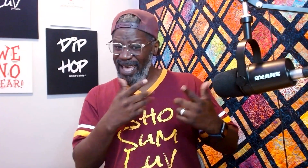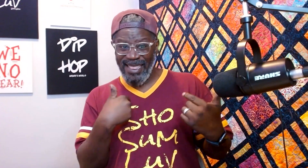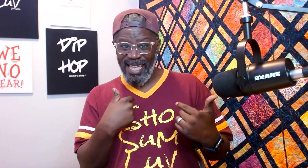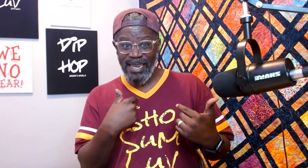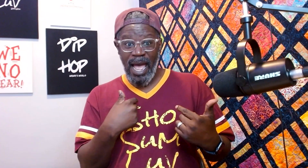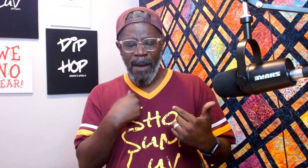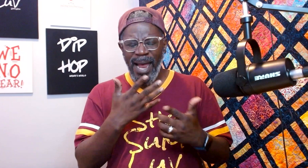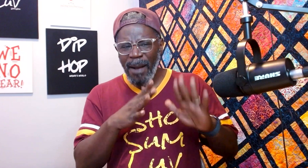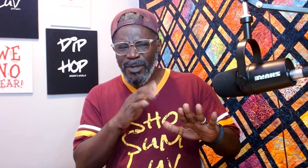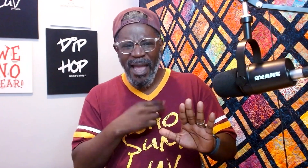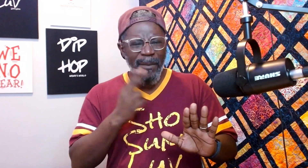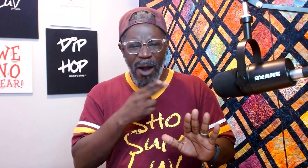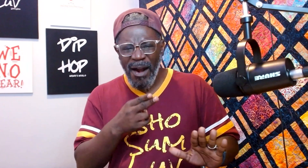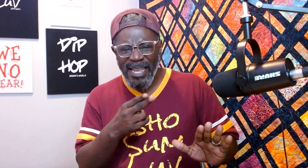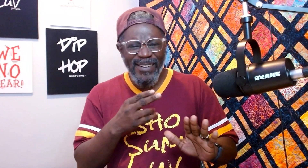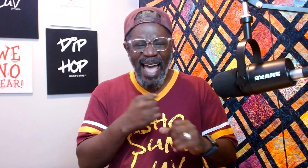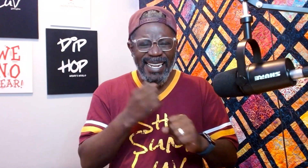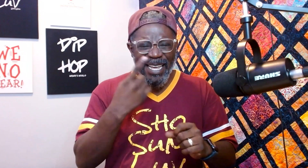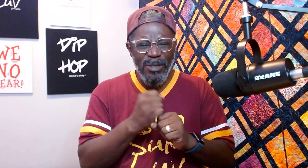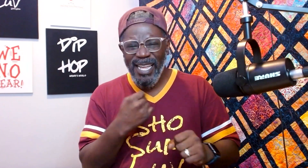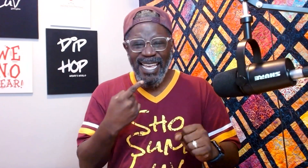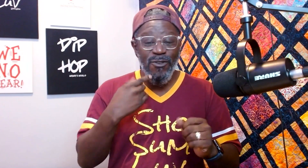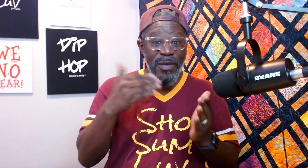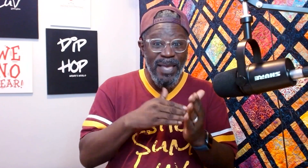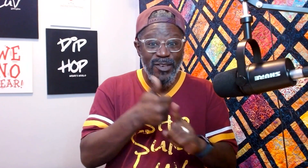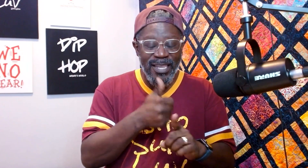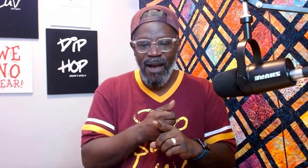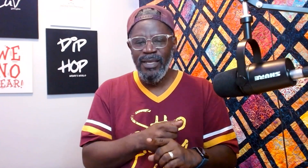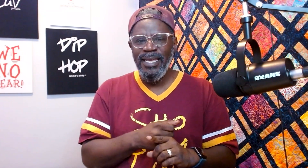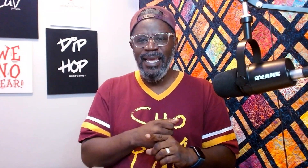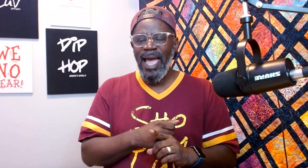Then I'm like, 'I'm sorry, I'm Hard of Hearing. I didn't get what you say. Can you repeat yourself?'